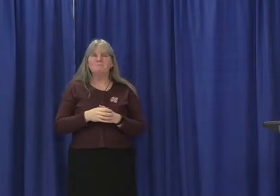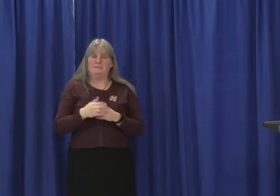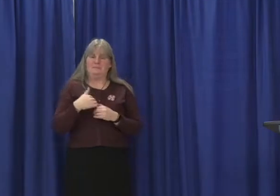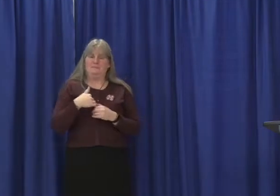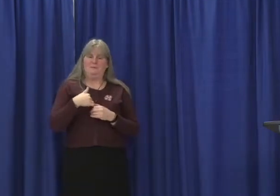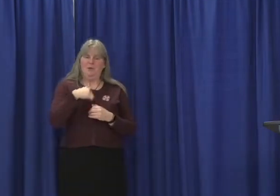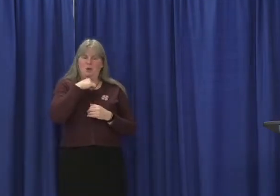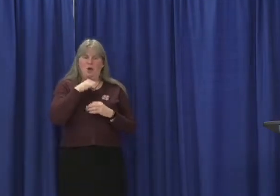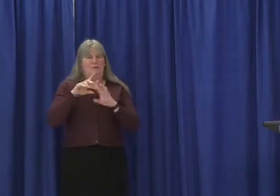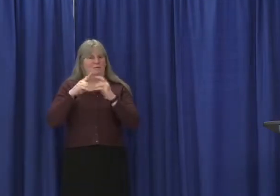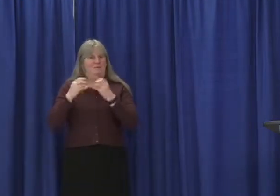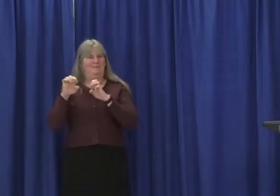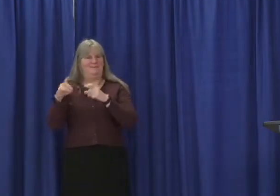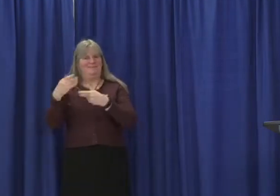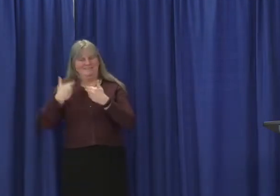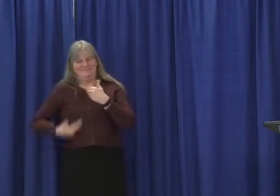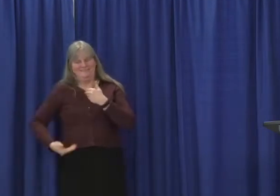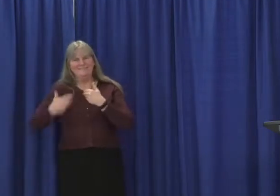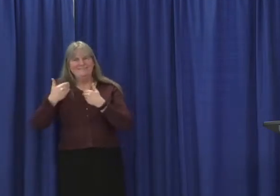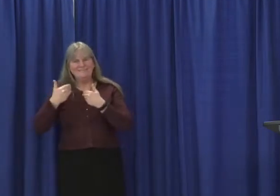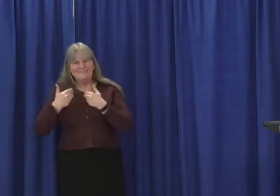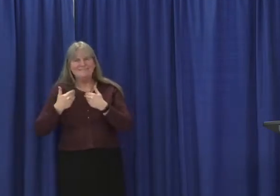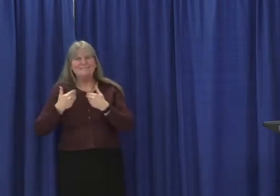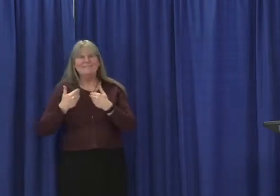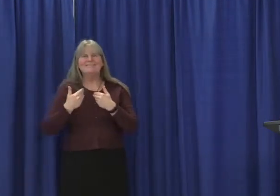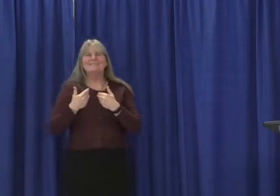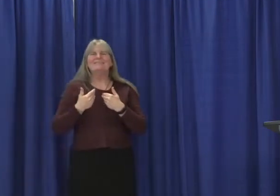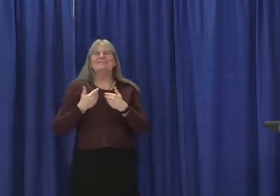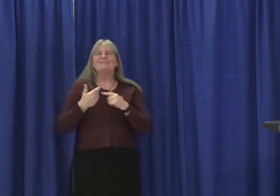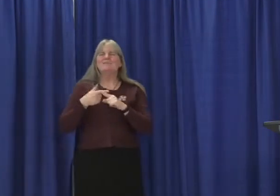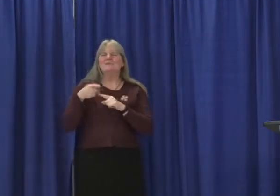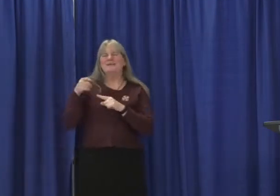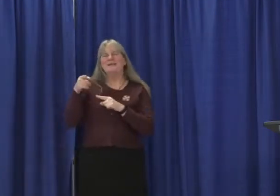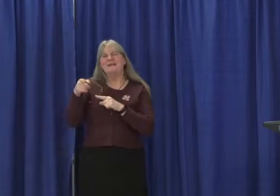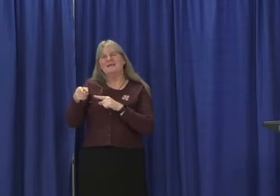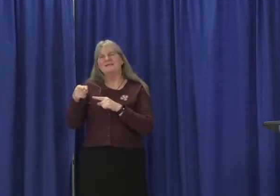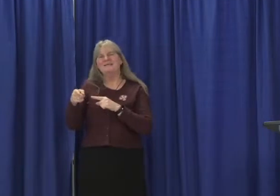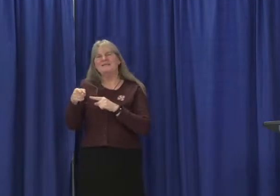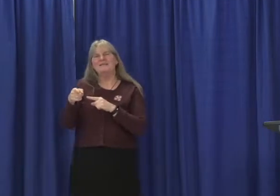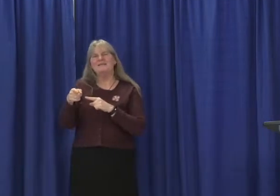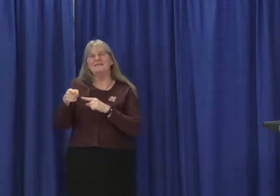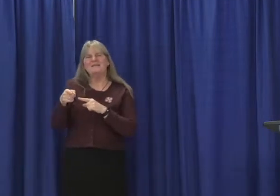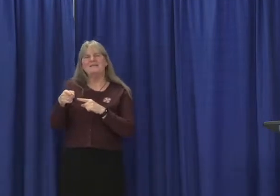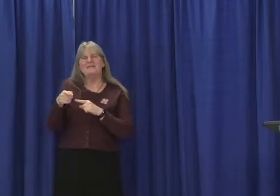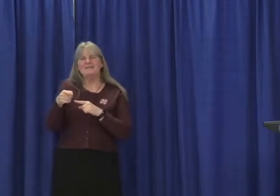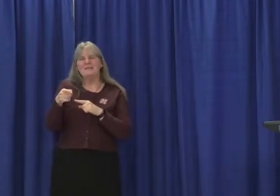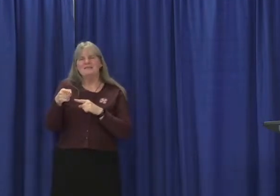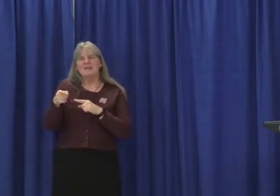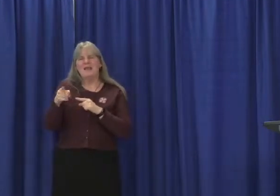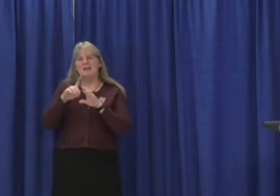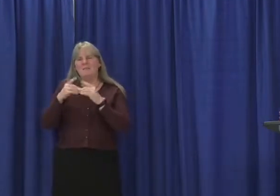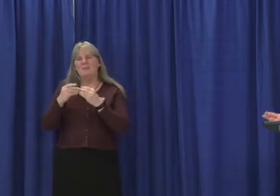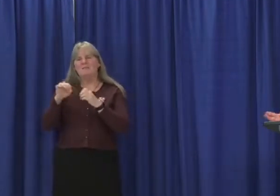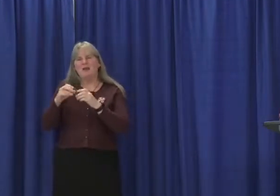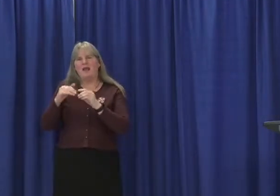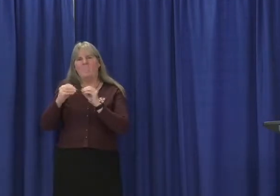Department of Education in any way, I think it's best if the details we can get back to you from the Department of Education.